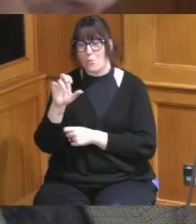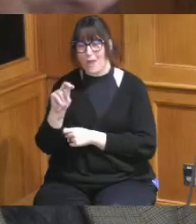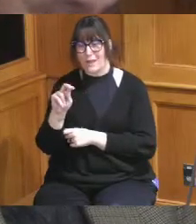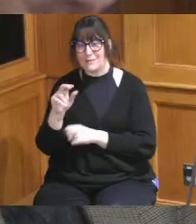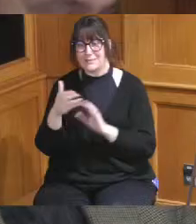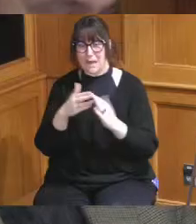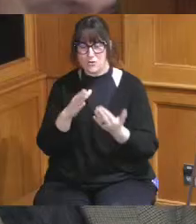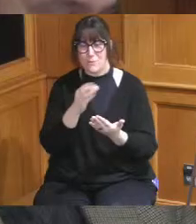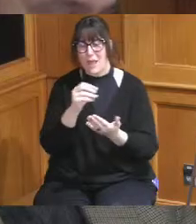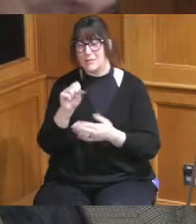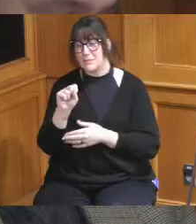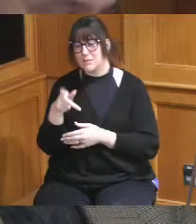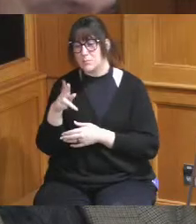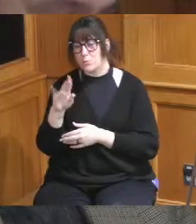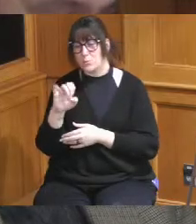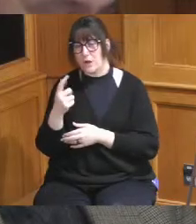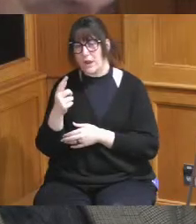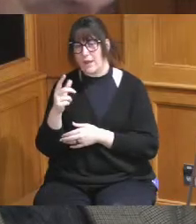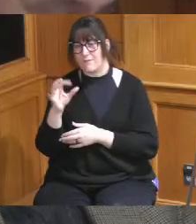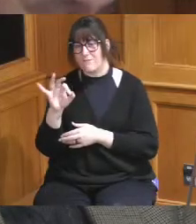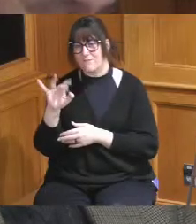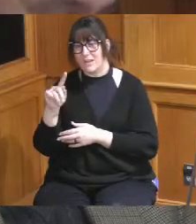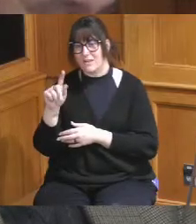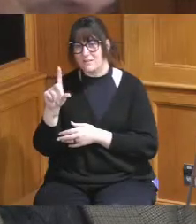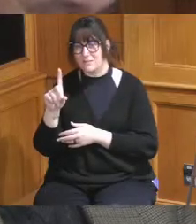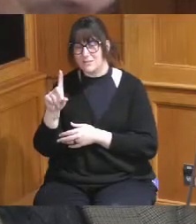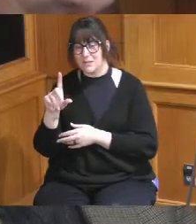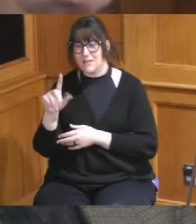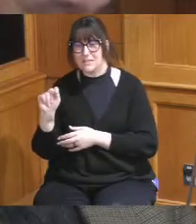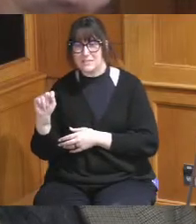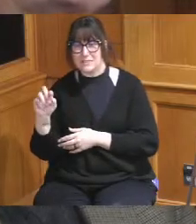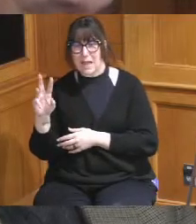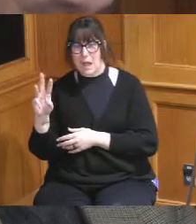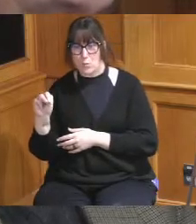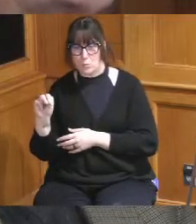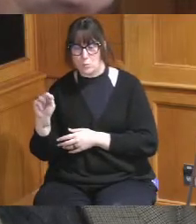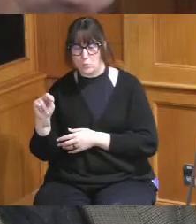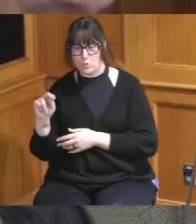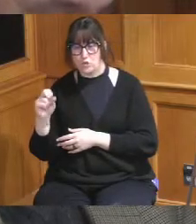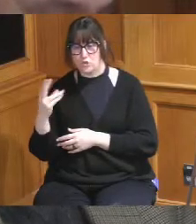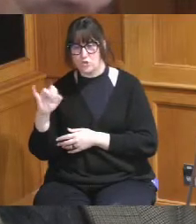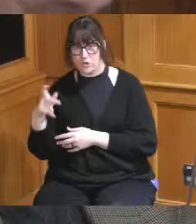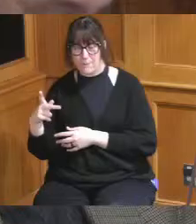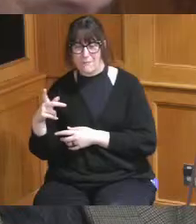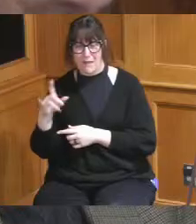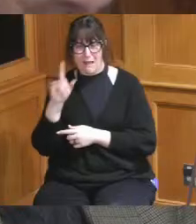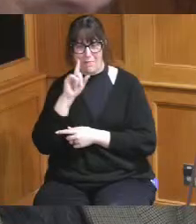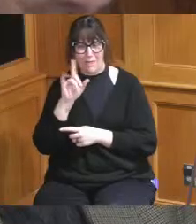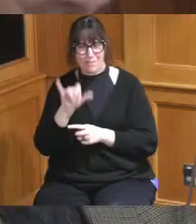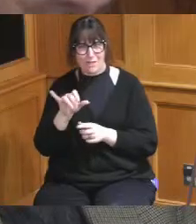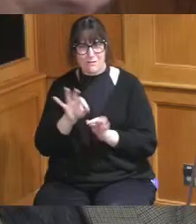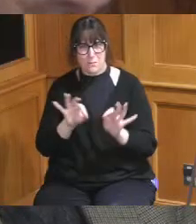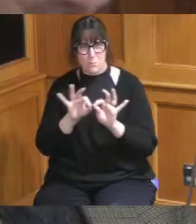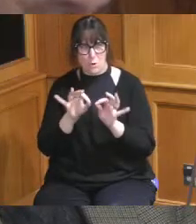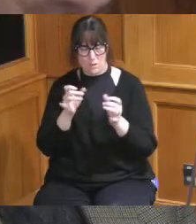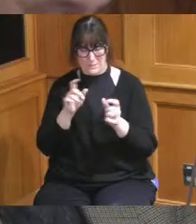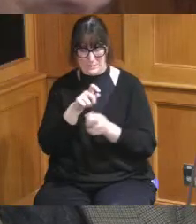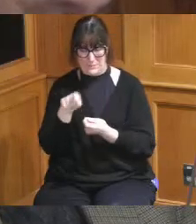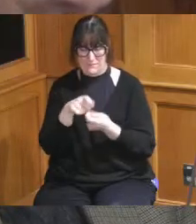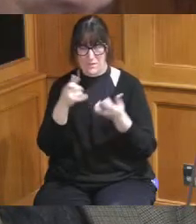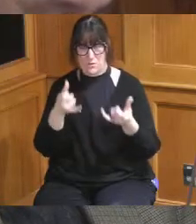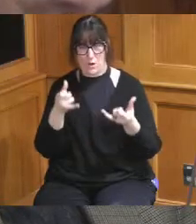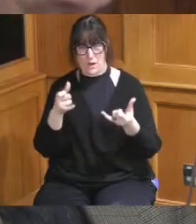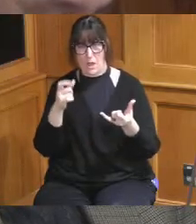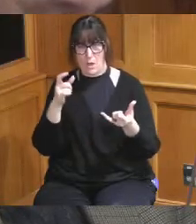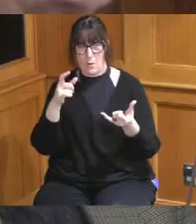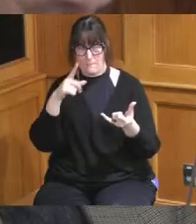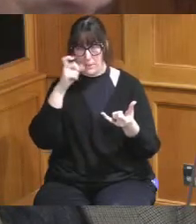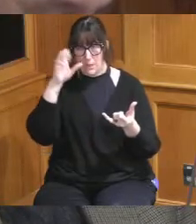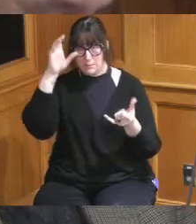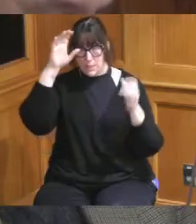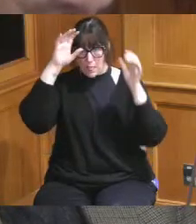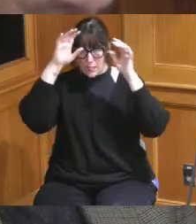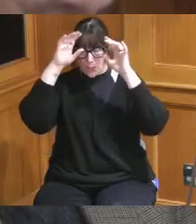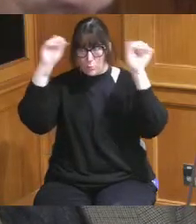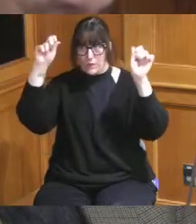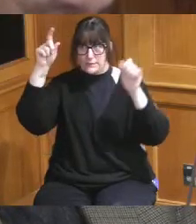Township and so I think that's very important particularly right now as the President has cut